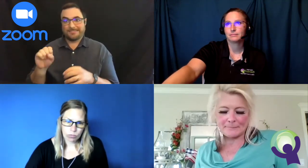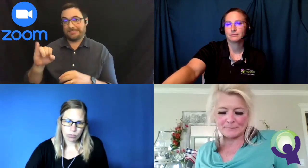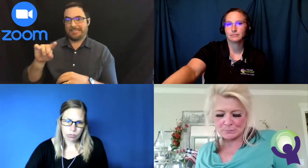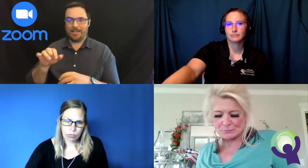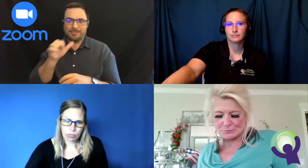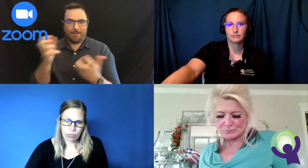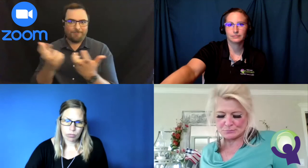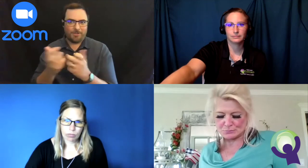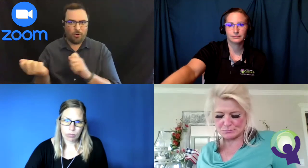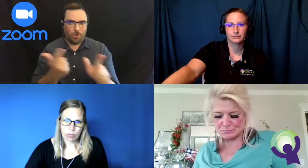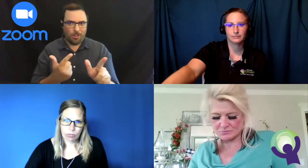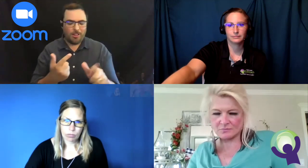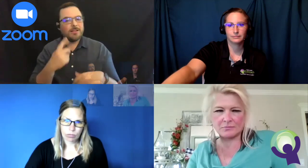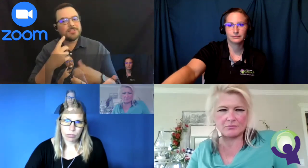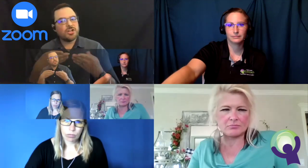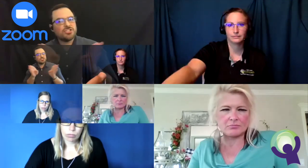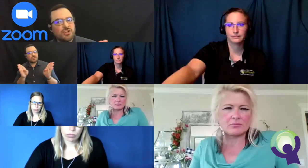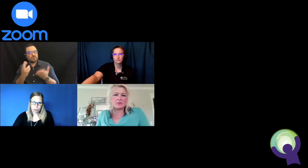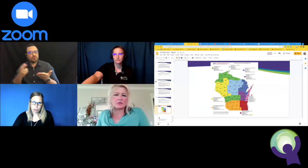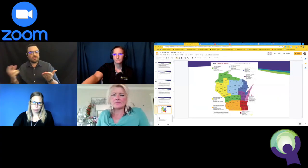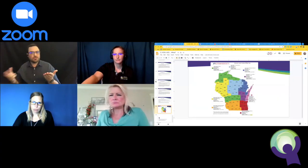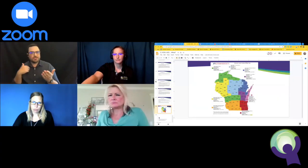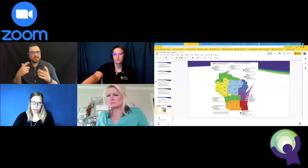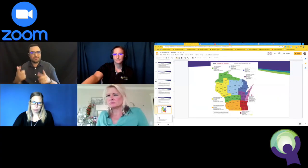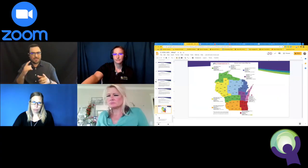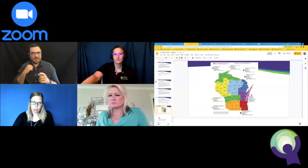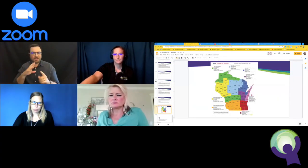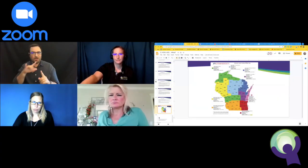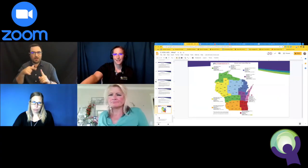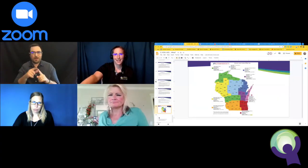resources on their website that may talk about accommodations and modifications that